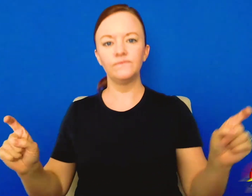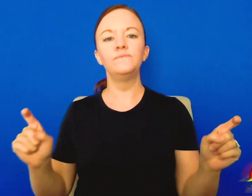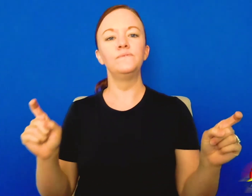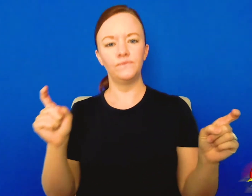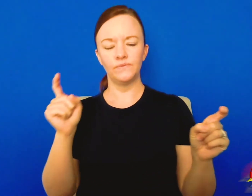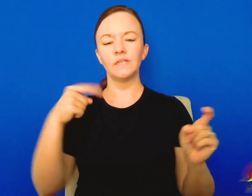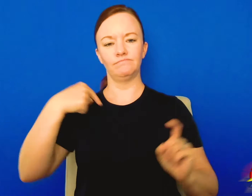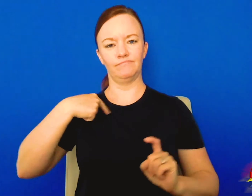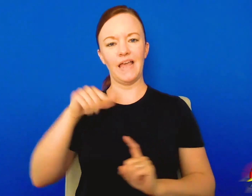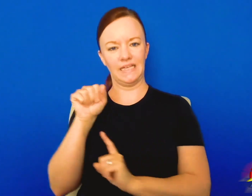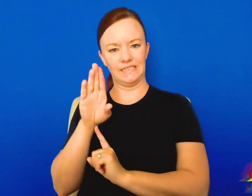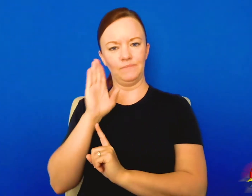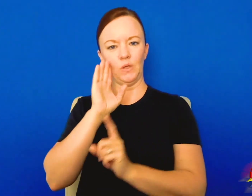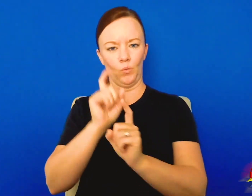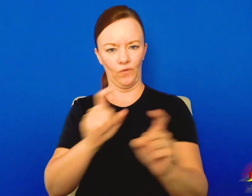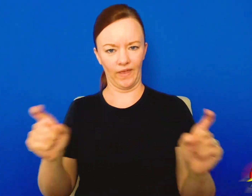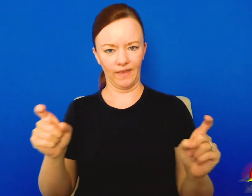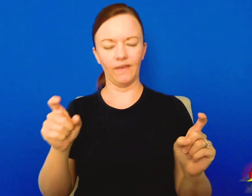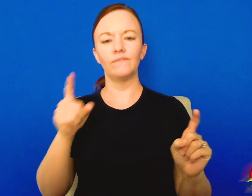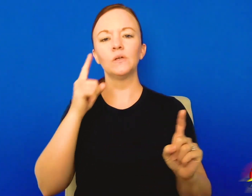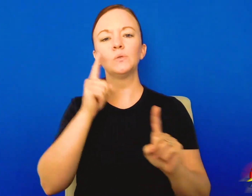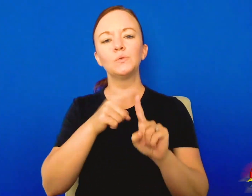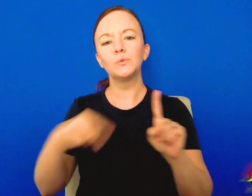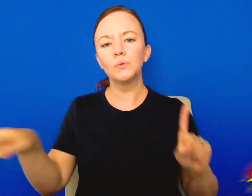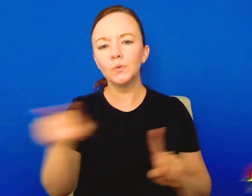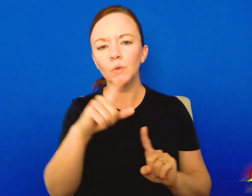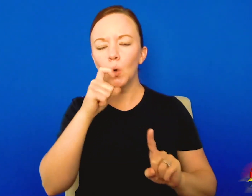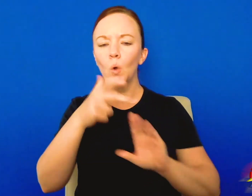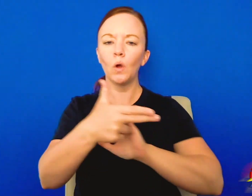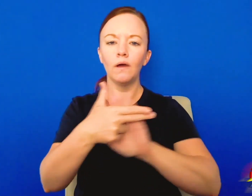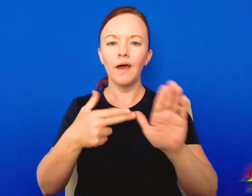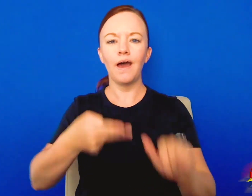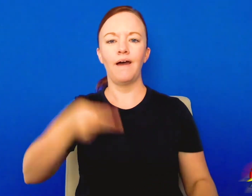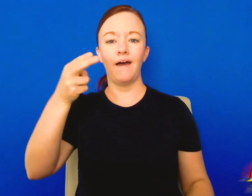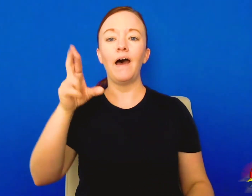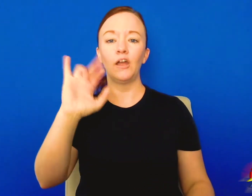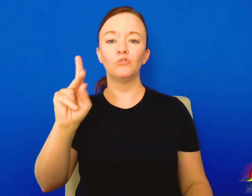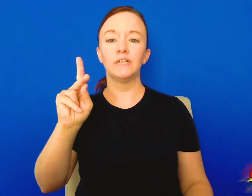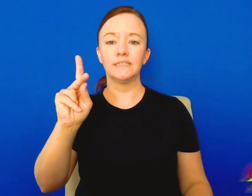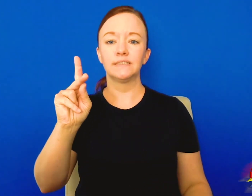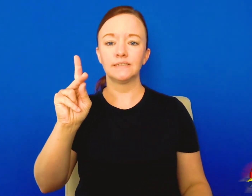PPE WILL BE ISSUED BY THE AGENCY TO THOSE CATEGORIZED AS HIGH RISK.